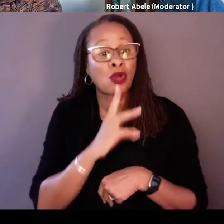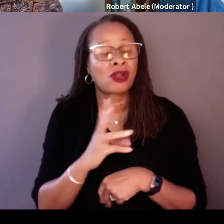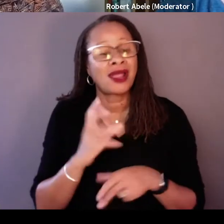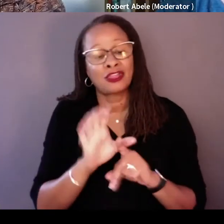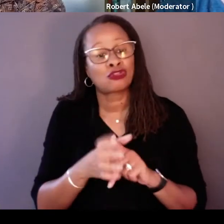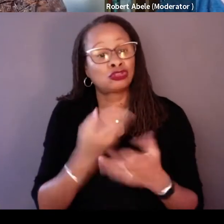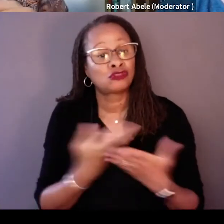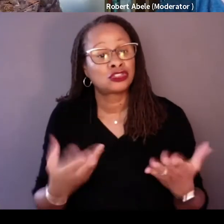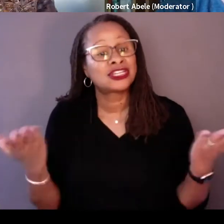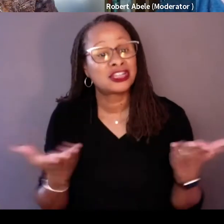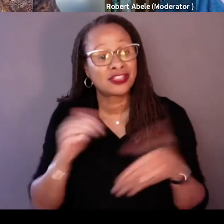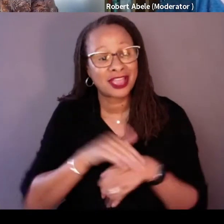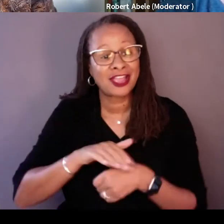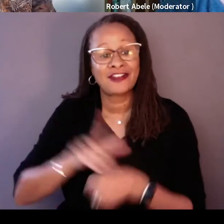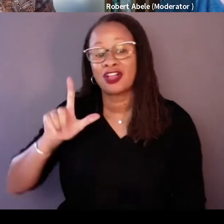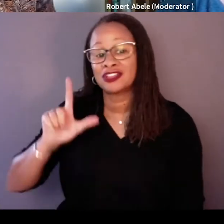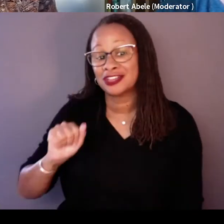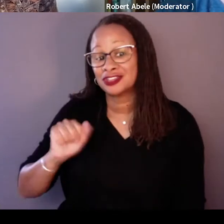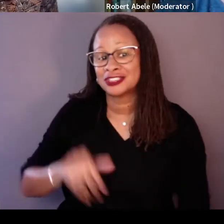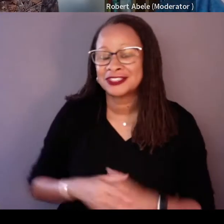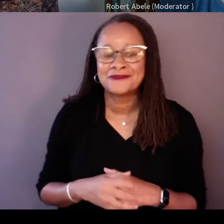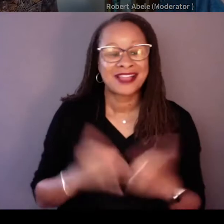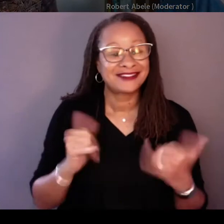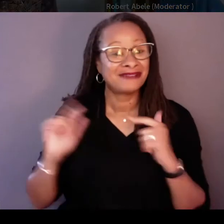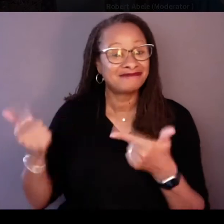And so, without further ado, I give it over to Robert. Thank you so much.